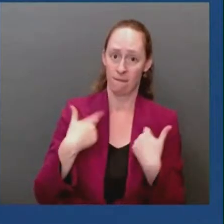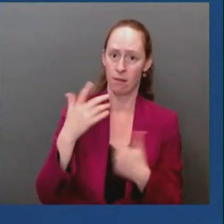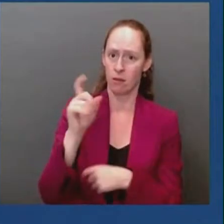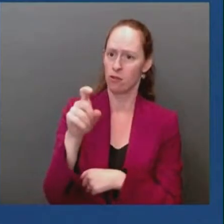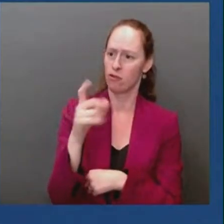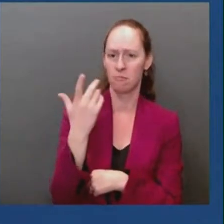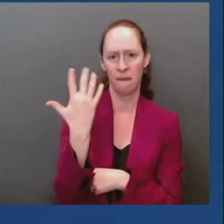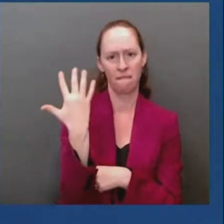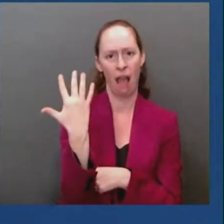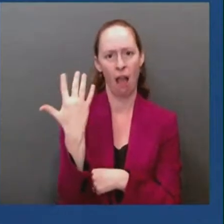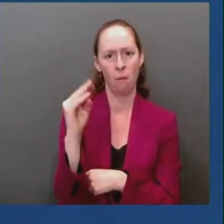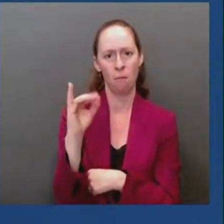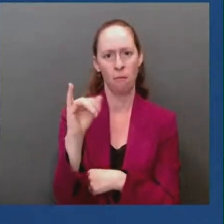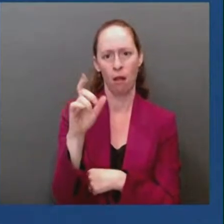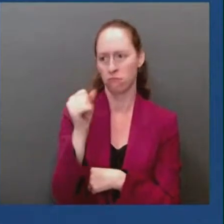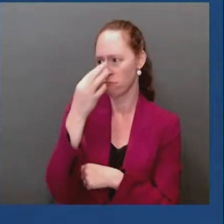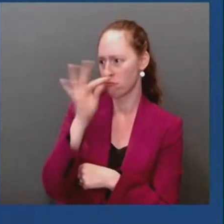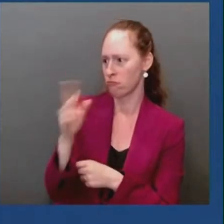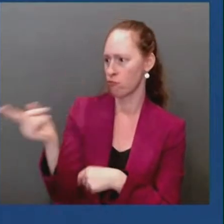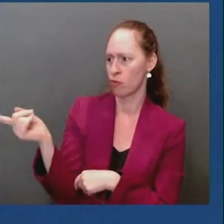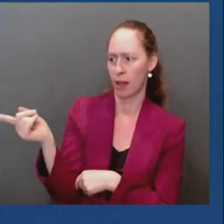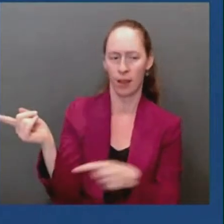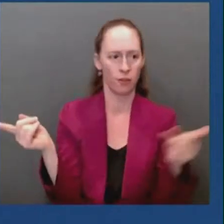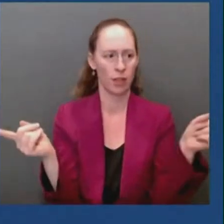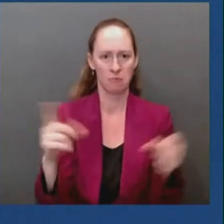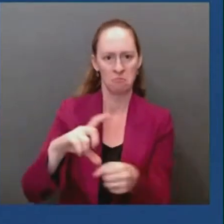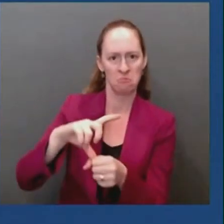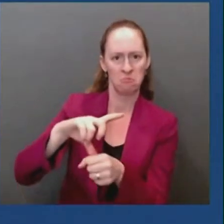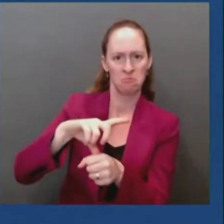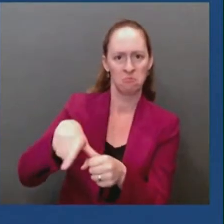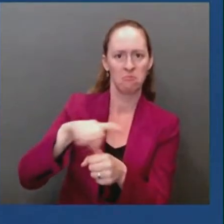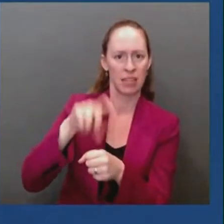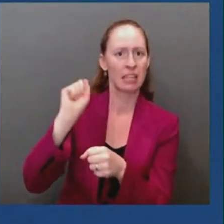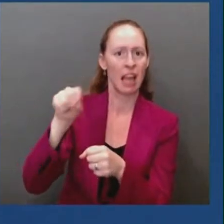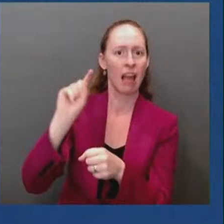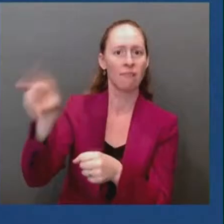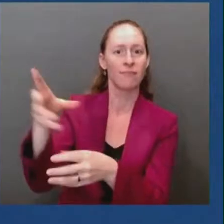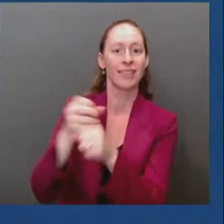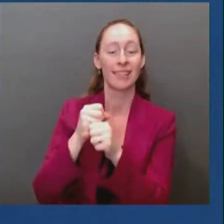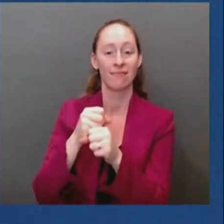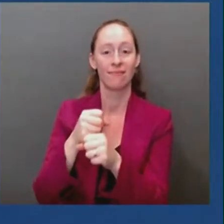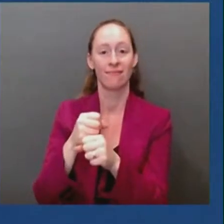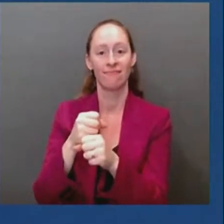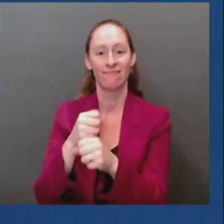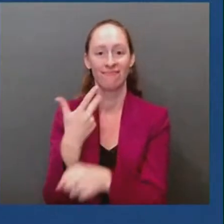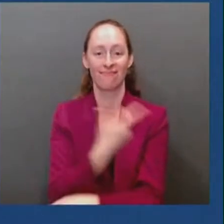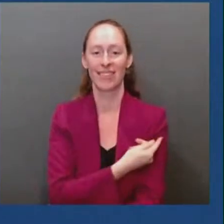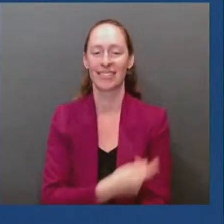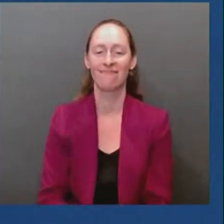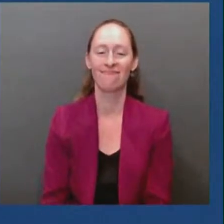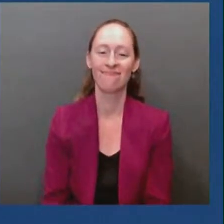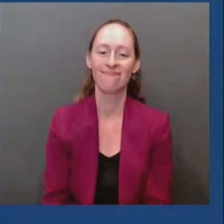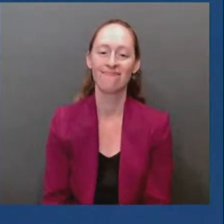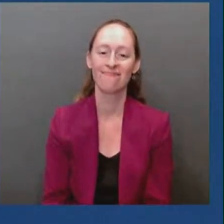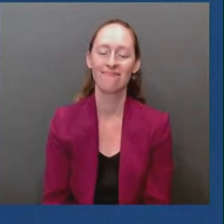UPDATED VACCINES.